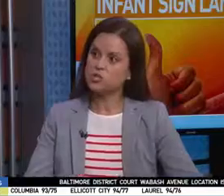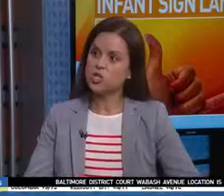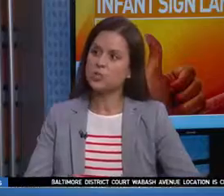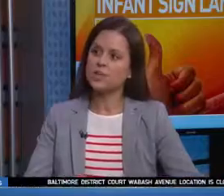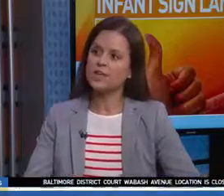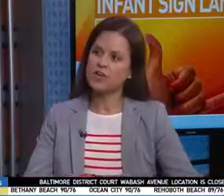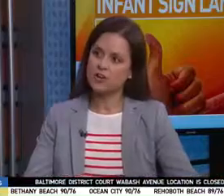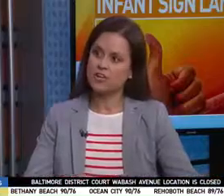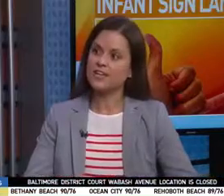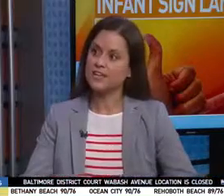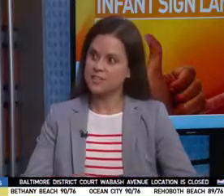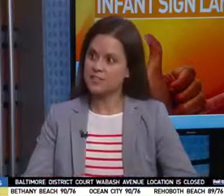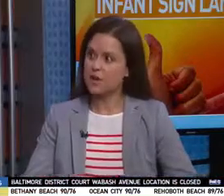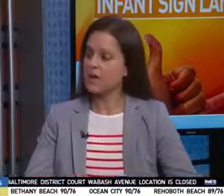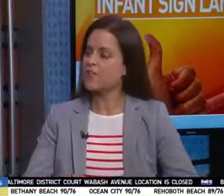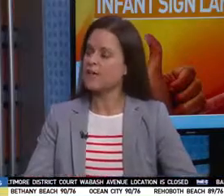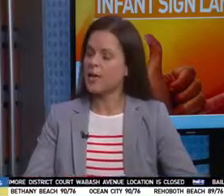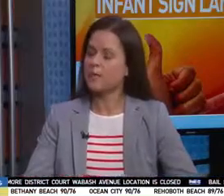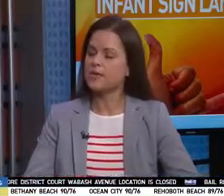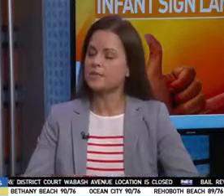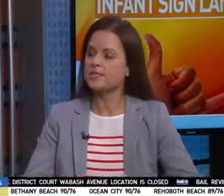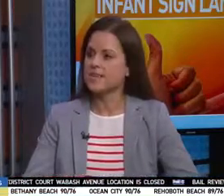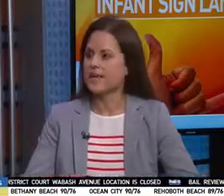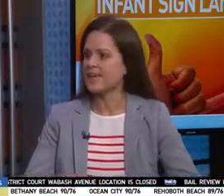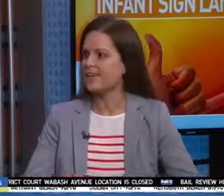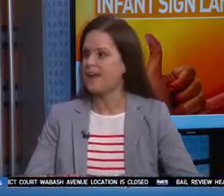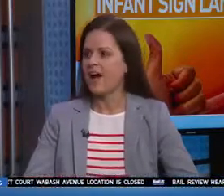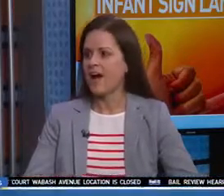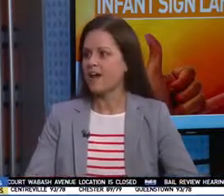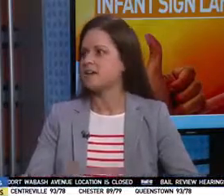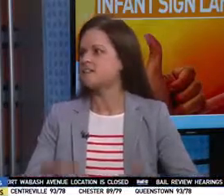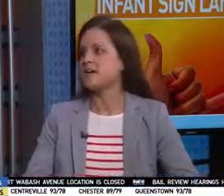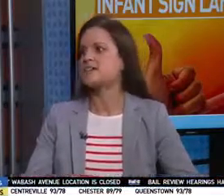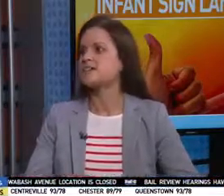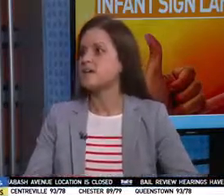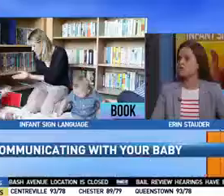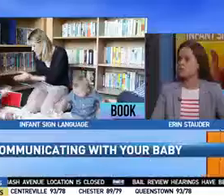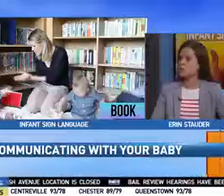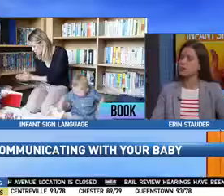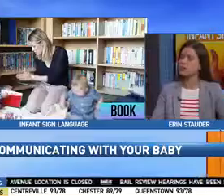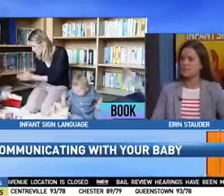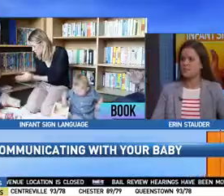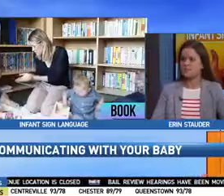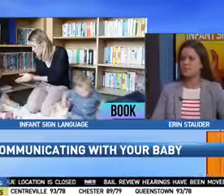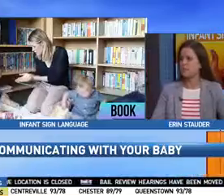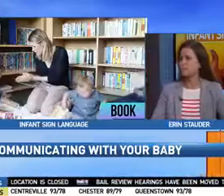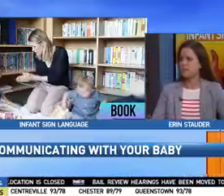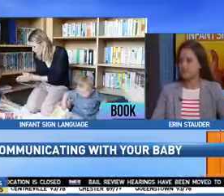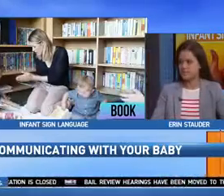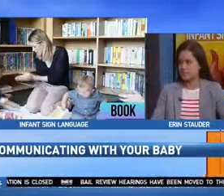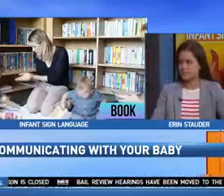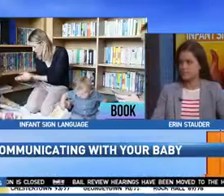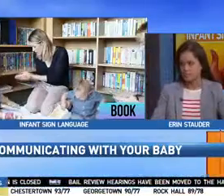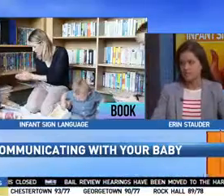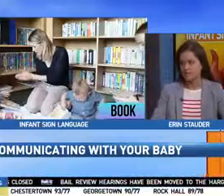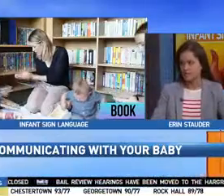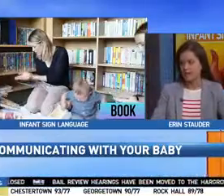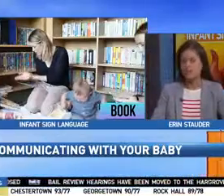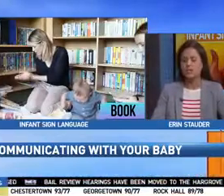determine what their needs are and then help them decide on signs that are important to them for whatever stage their child is at.